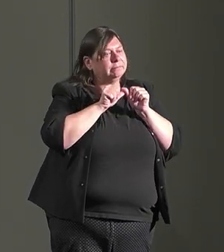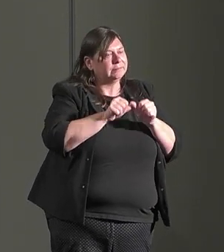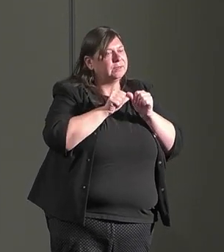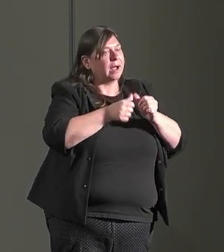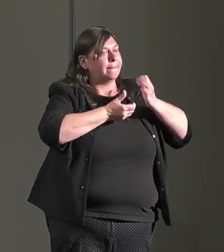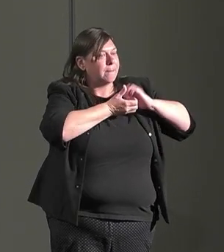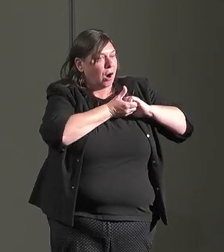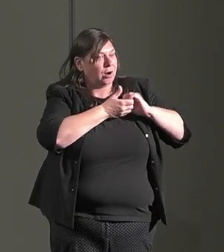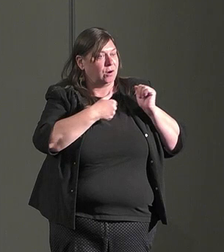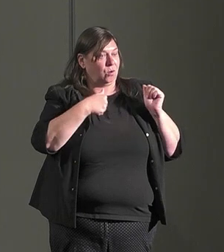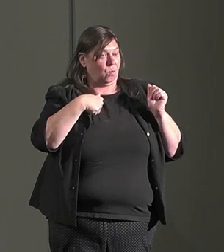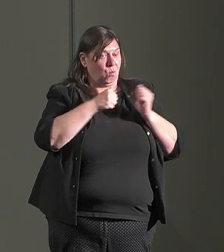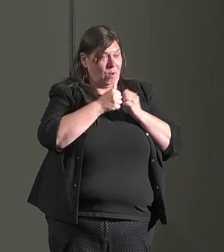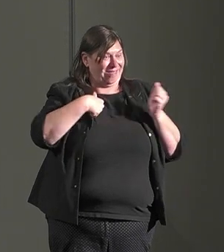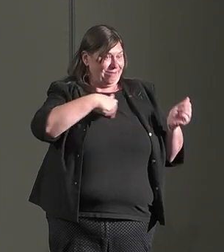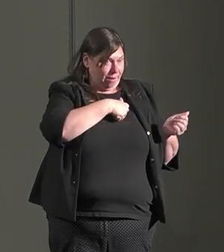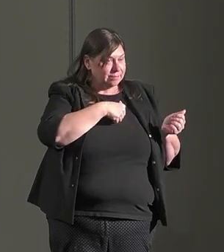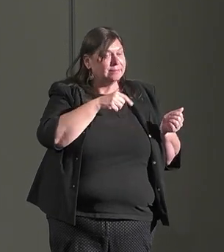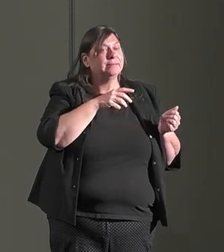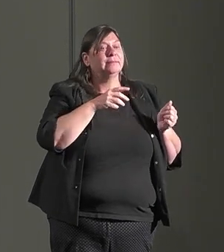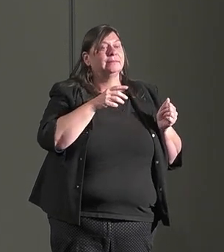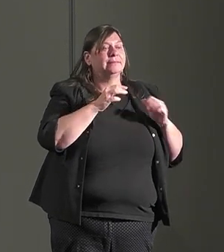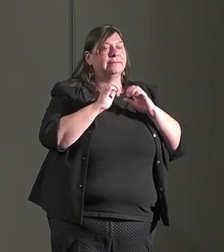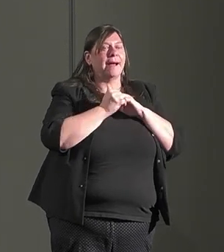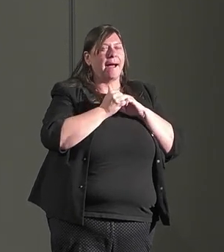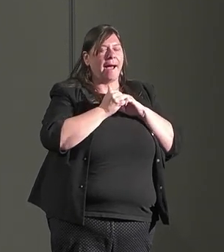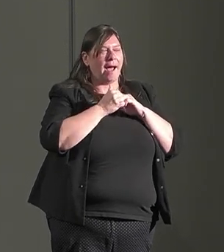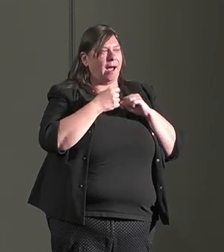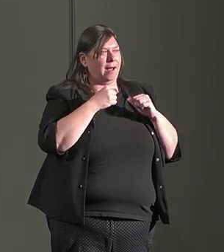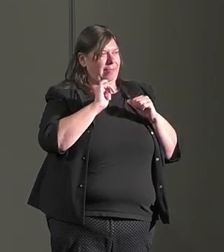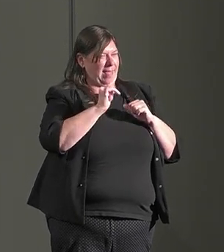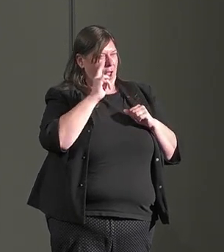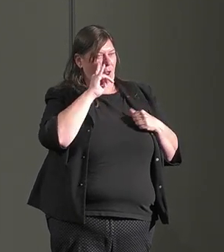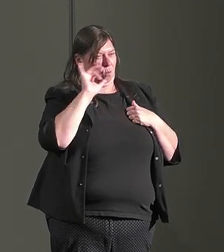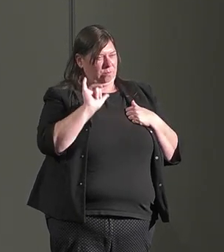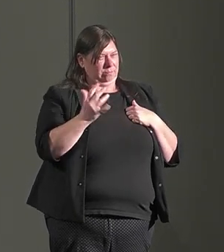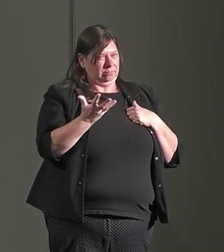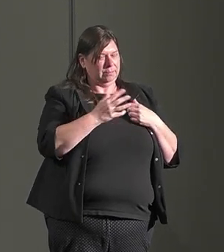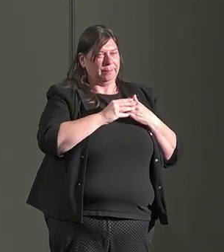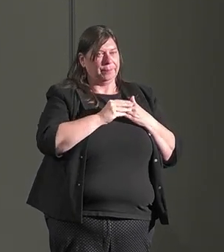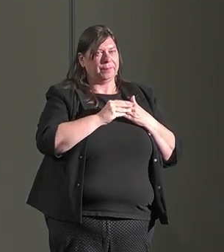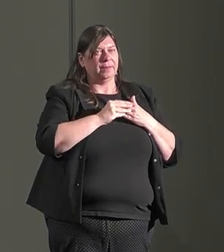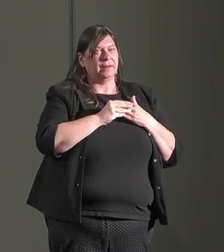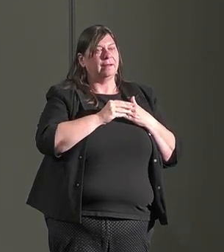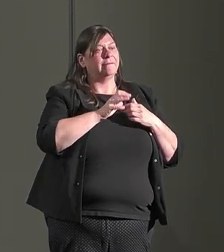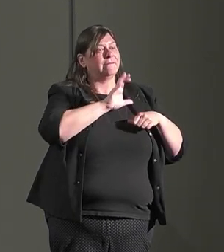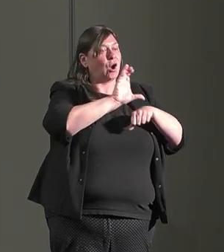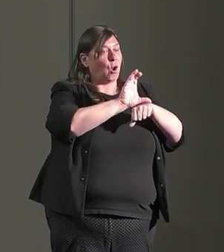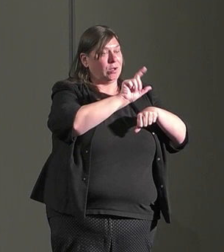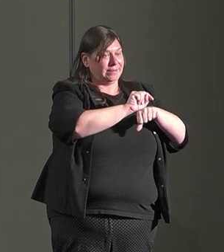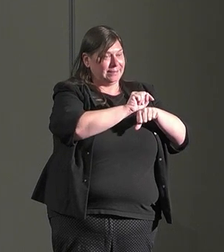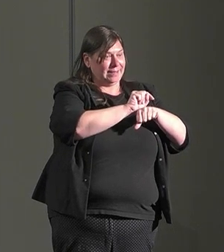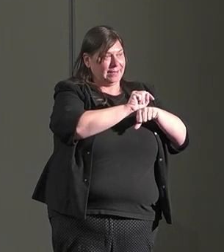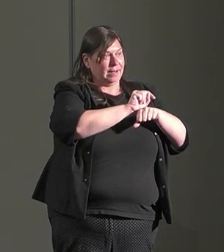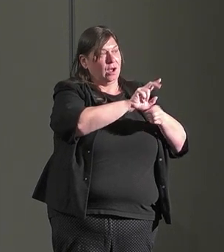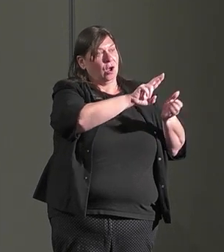with ourselves and the way that is organized they have a consultant contract with set number